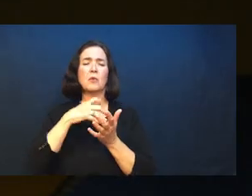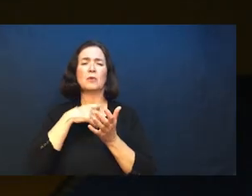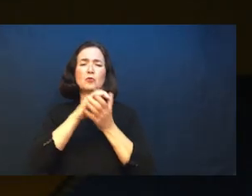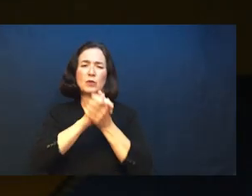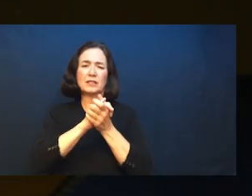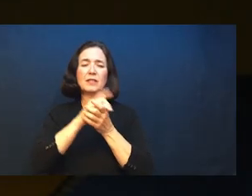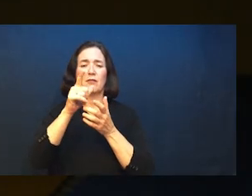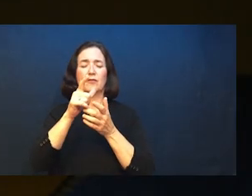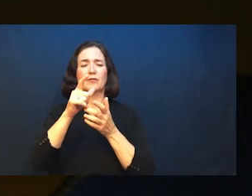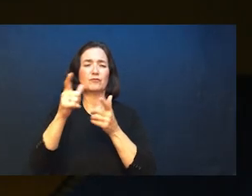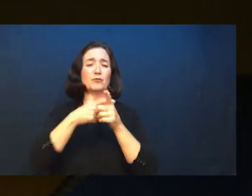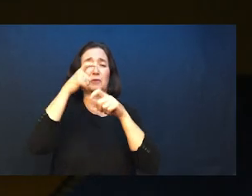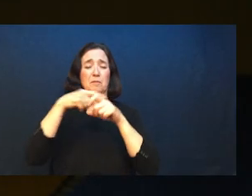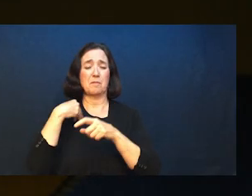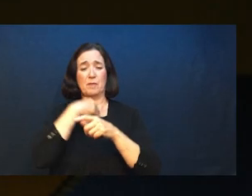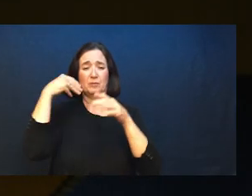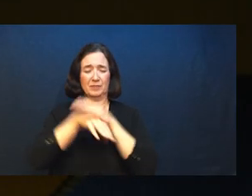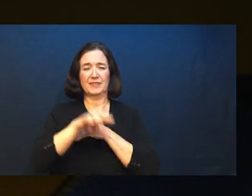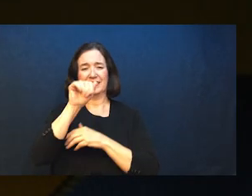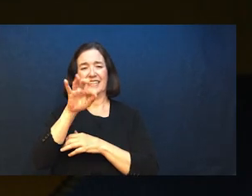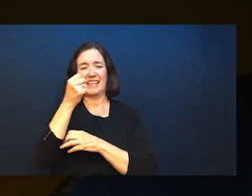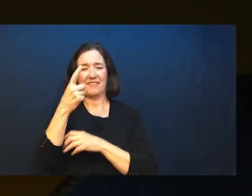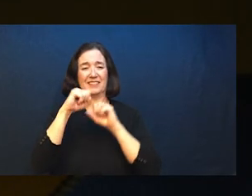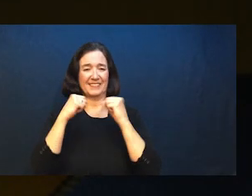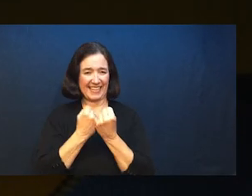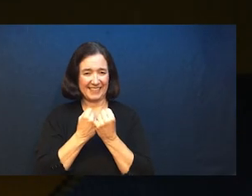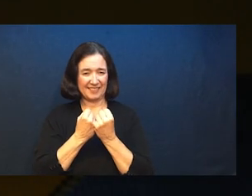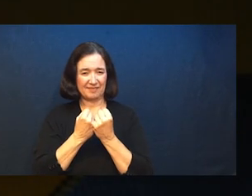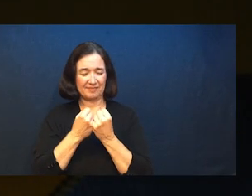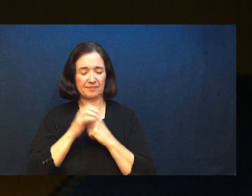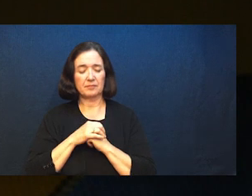Again, congratulations to our inaugural members of the 1911 Society.